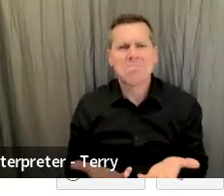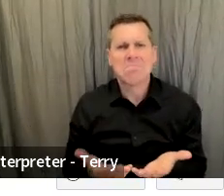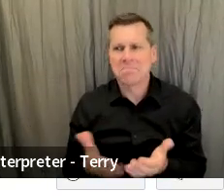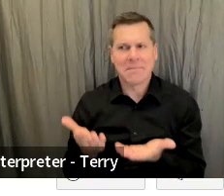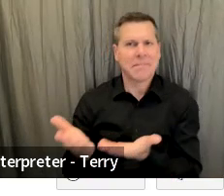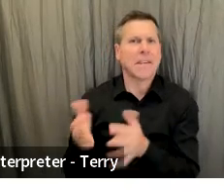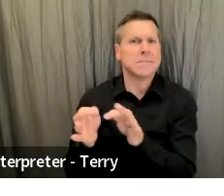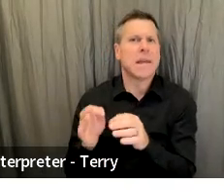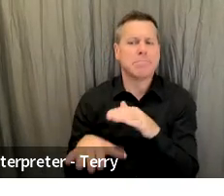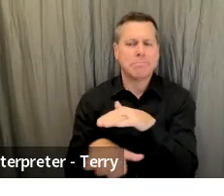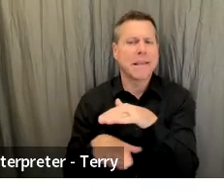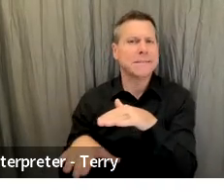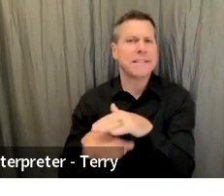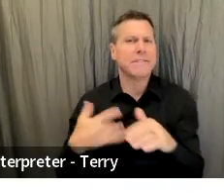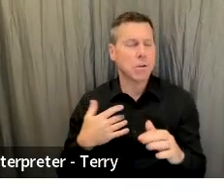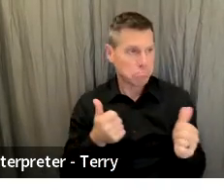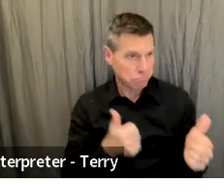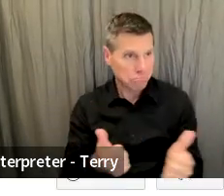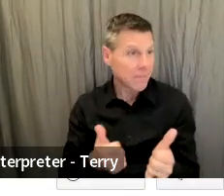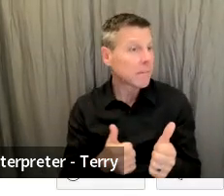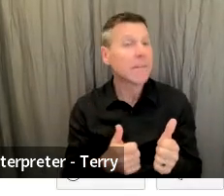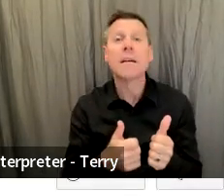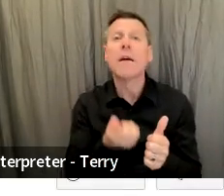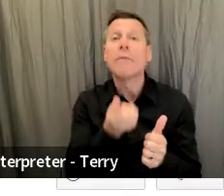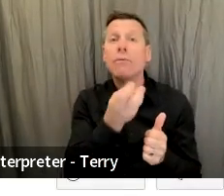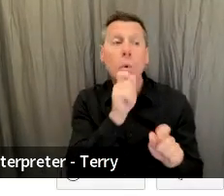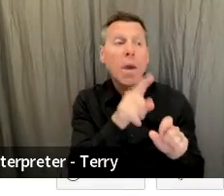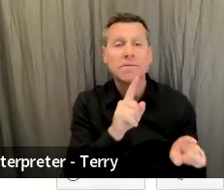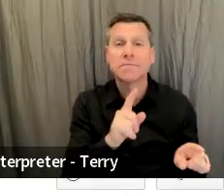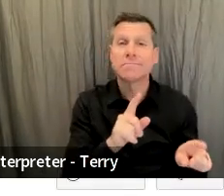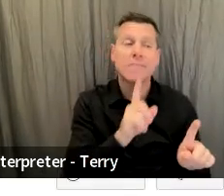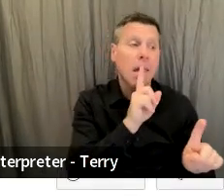Right. Remember, if that's the last thing and someone asked in the chat